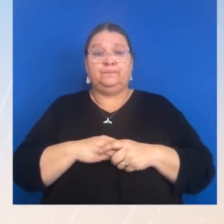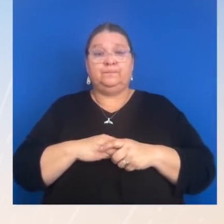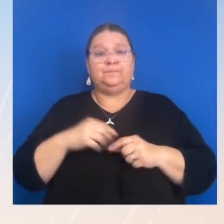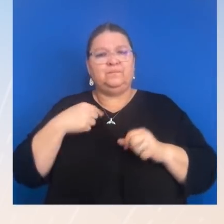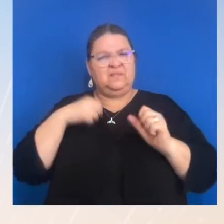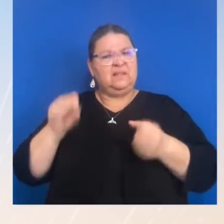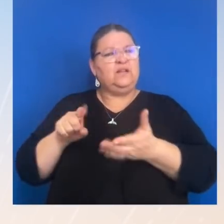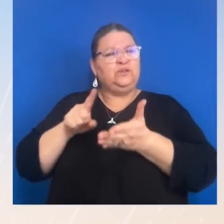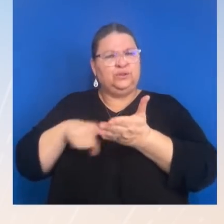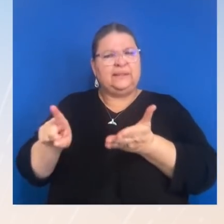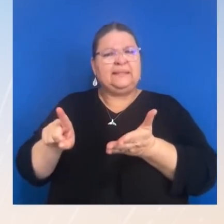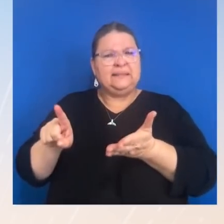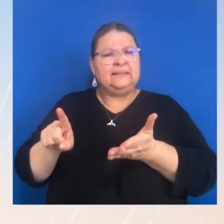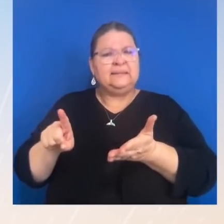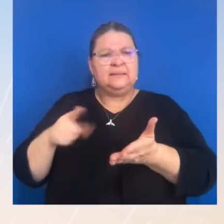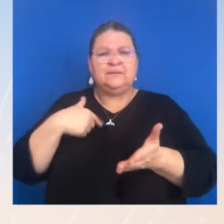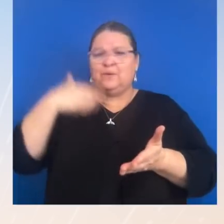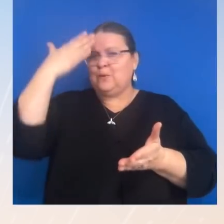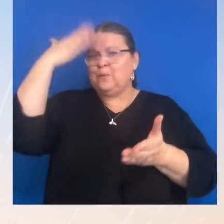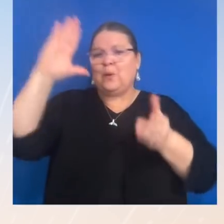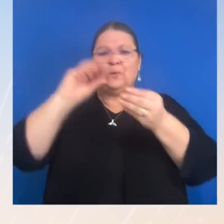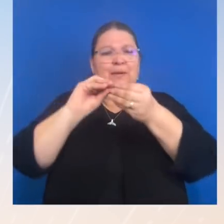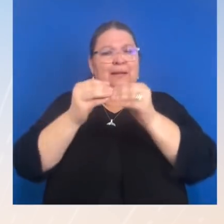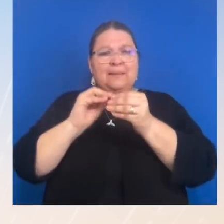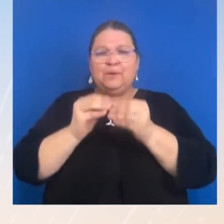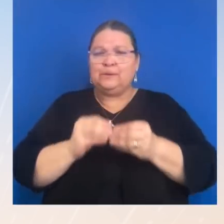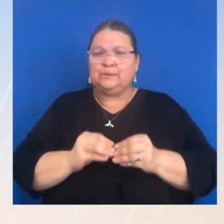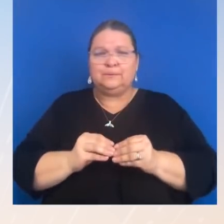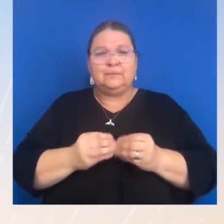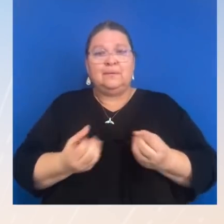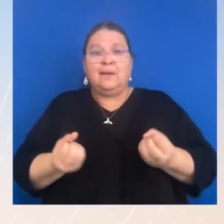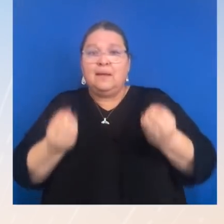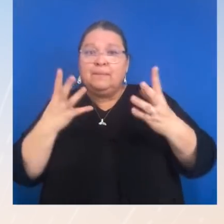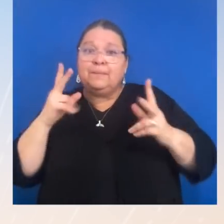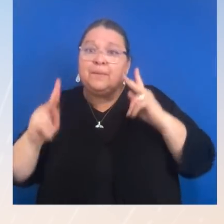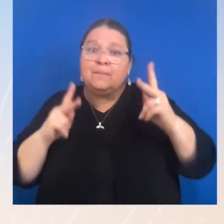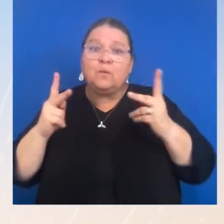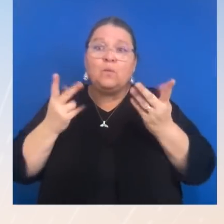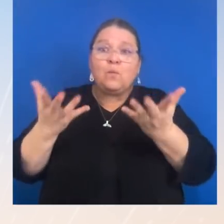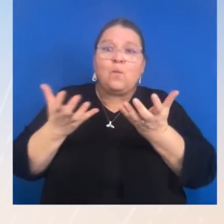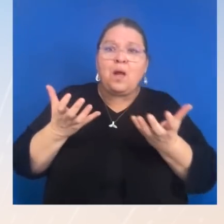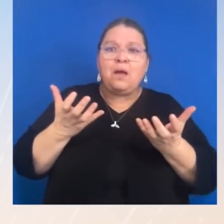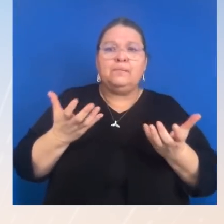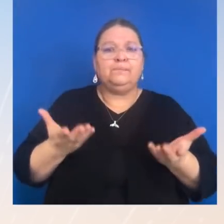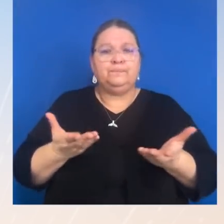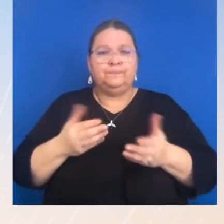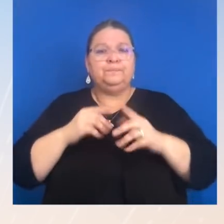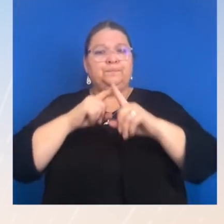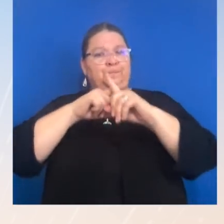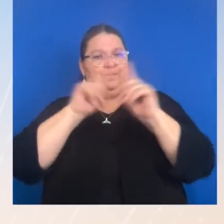but all of our assessments, from communicating with the Ukrainians, with neighboring countries continue to be that the best way